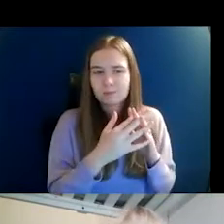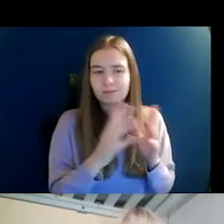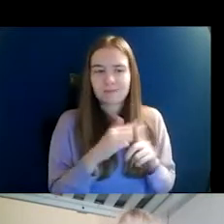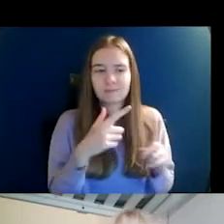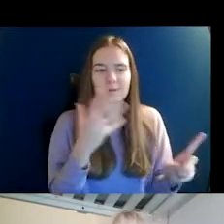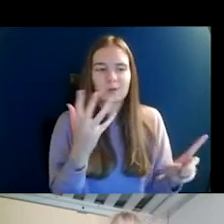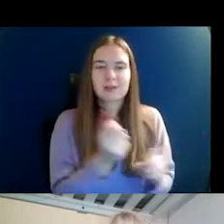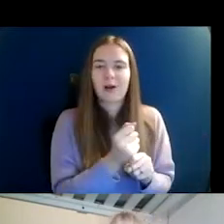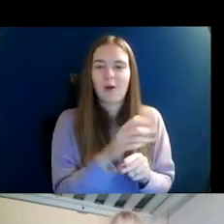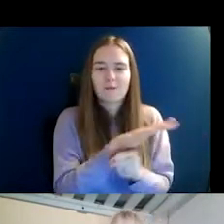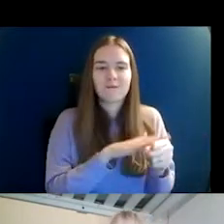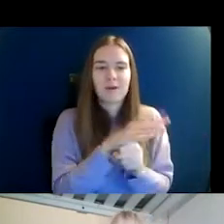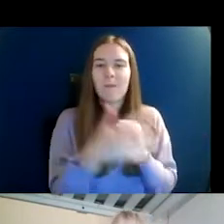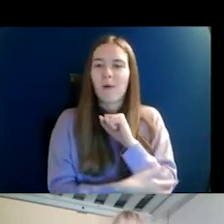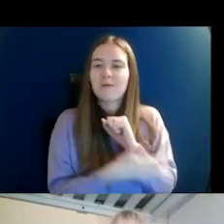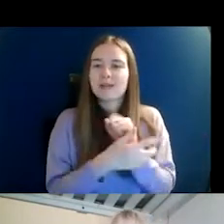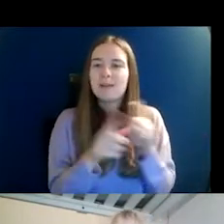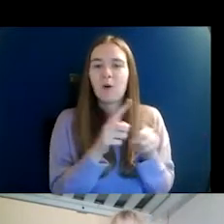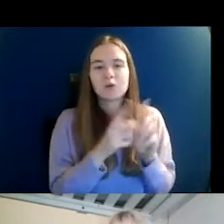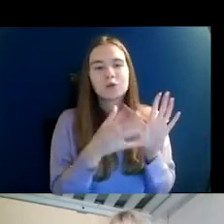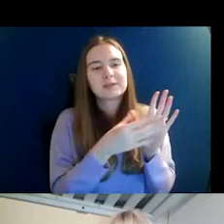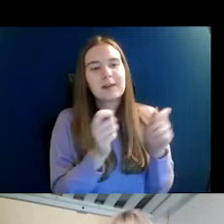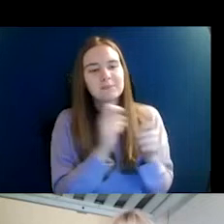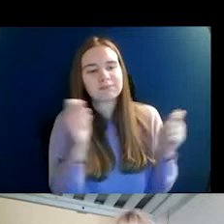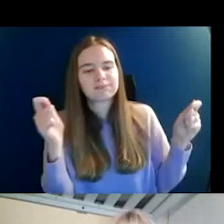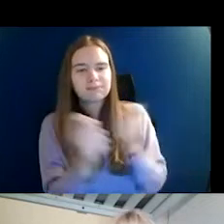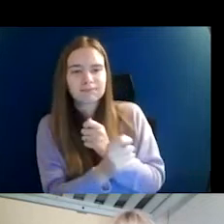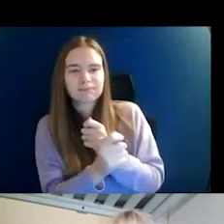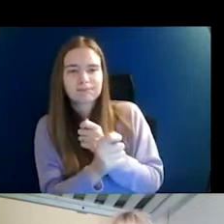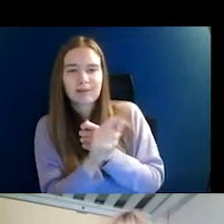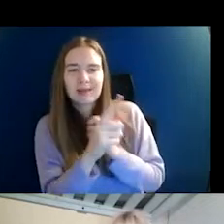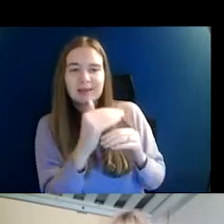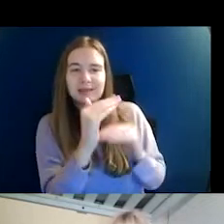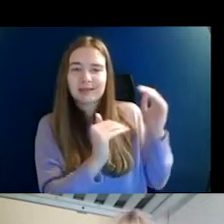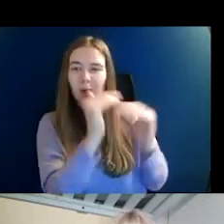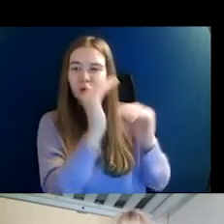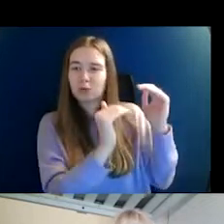while also creating an exemplar for shifting towards retrofitting these existing high rise housing blocks,